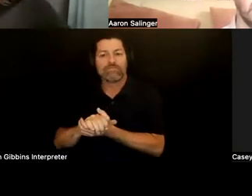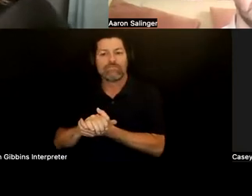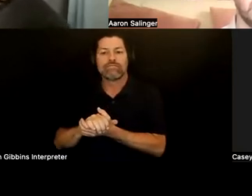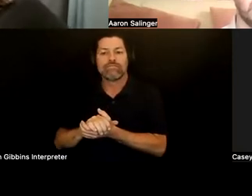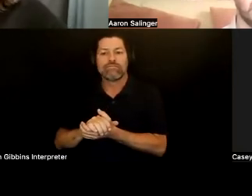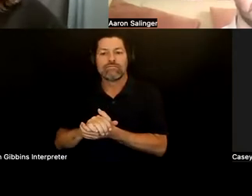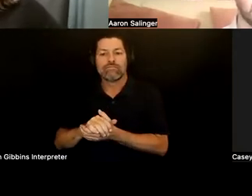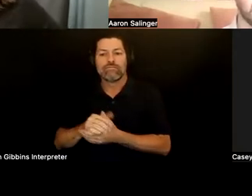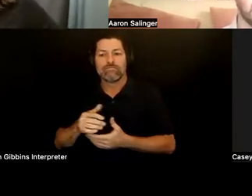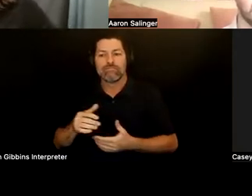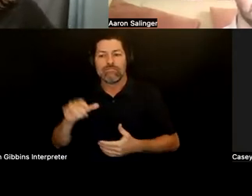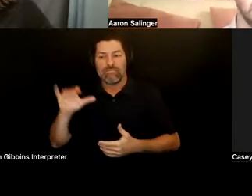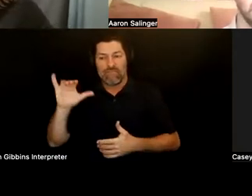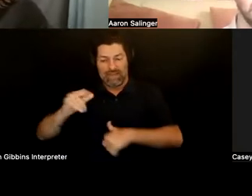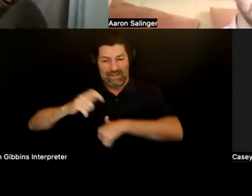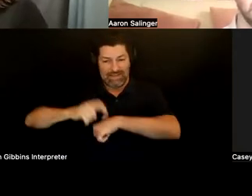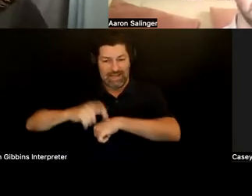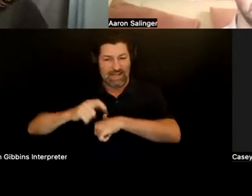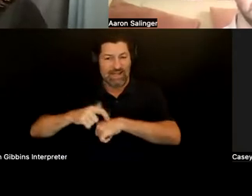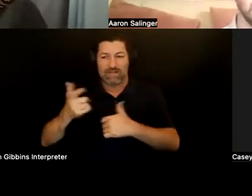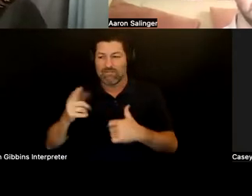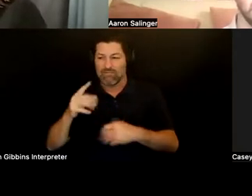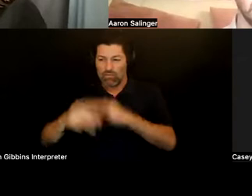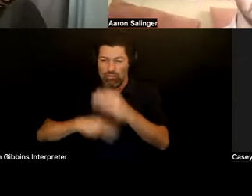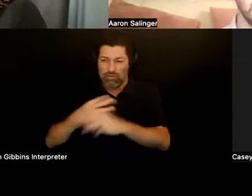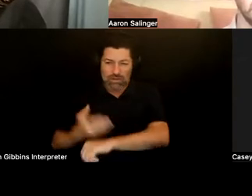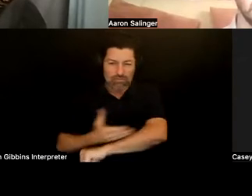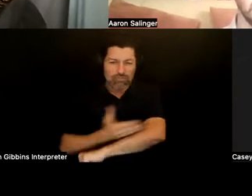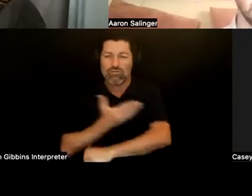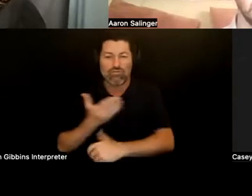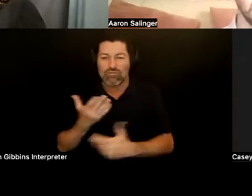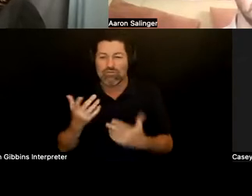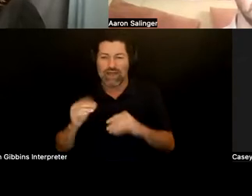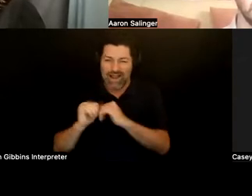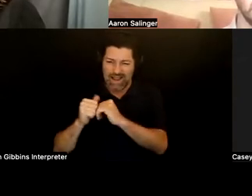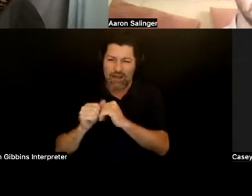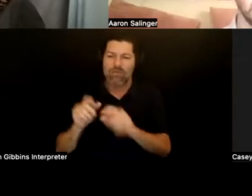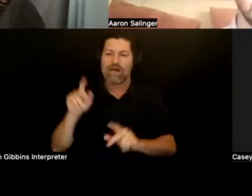the Messianic Age will be created by the people on earth in their in their love and connection